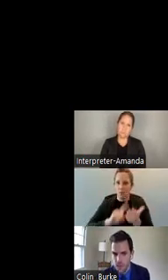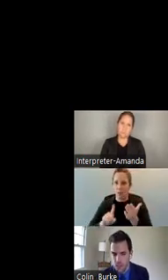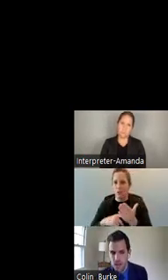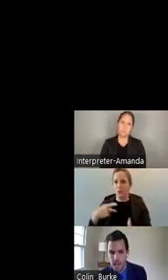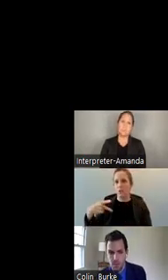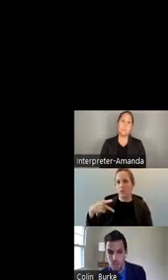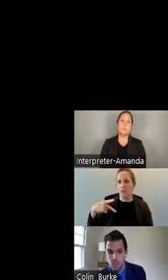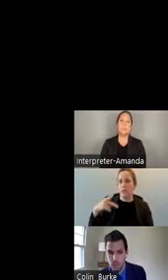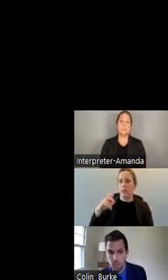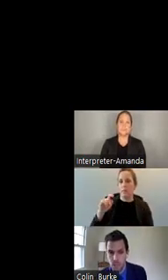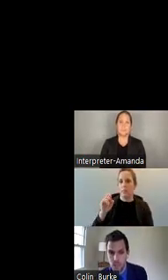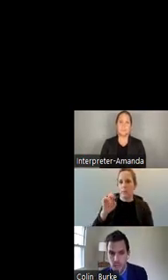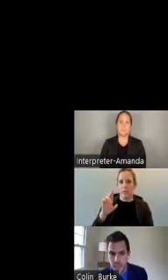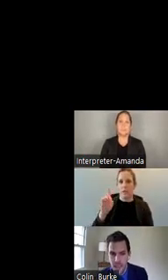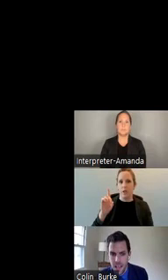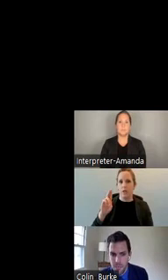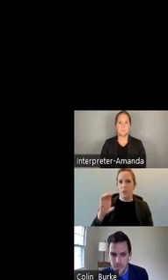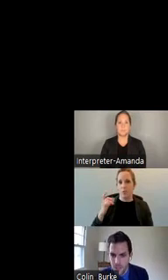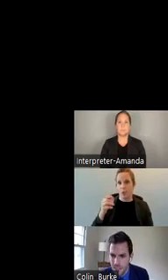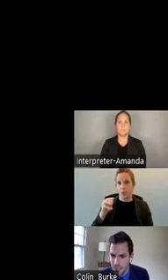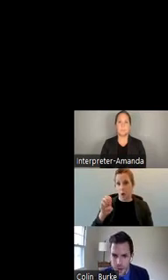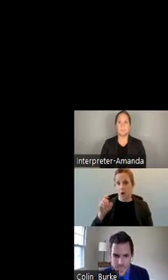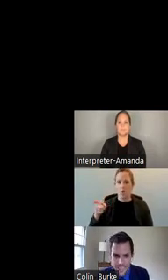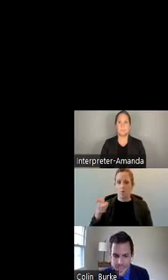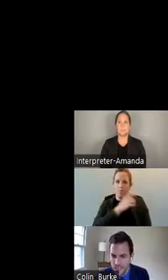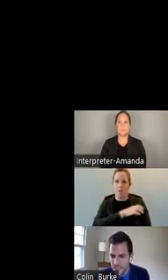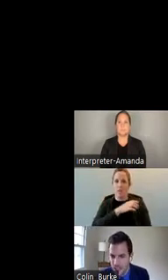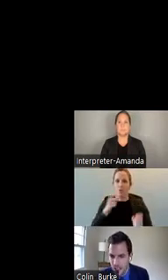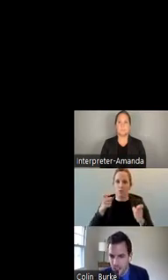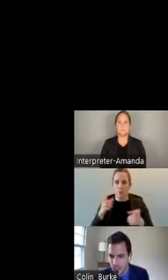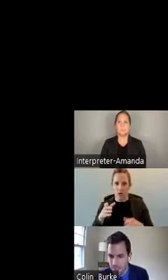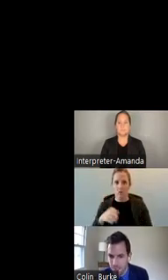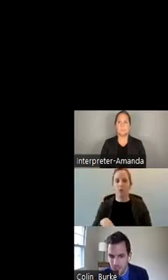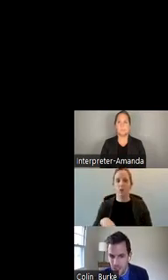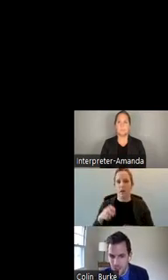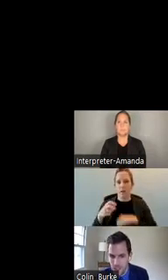Director at Bridge Over Troubled Waters Sylvia Lonnie who I think is on this call our current